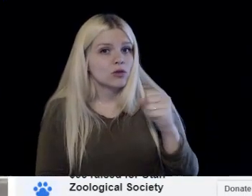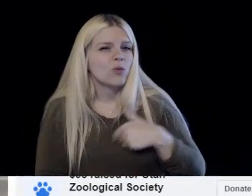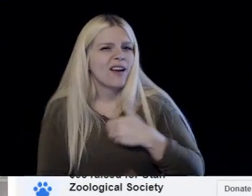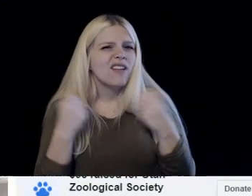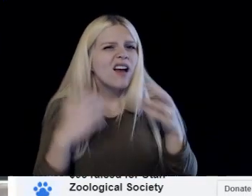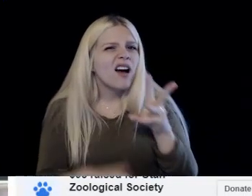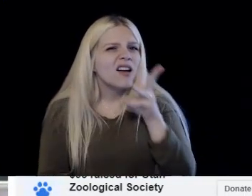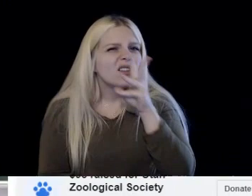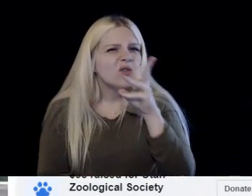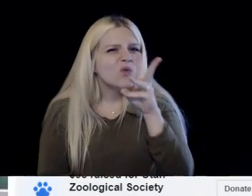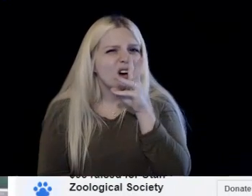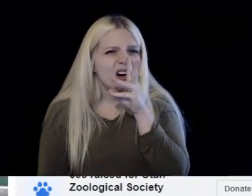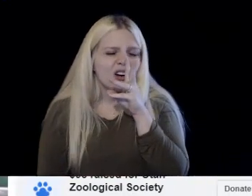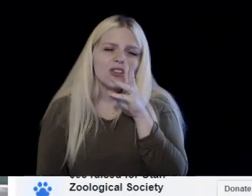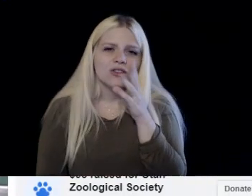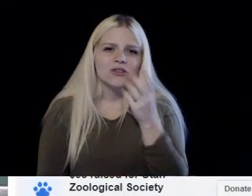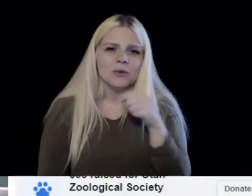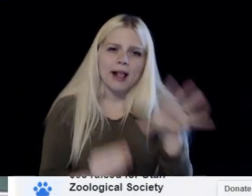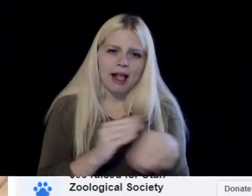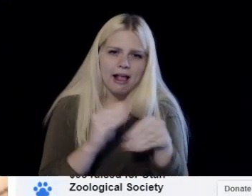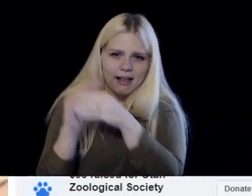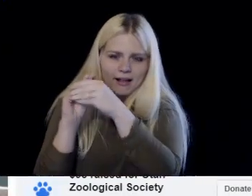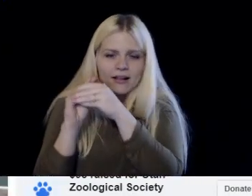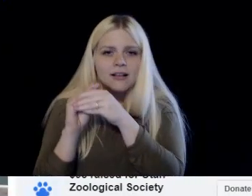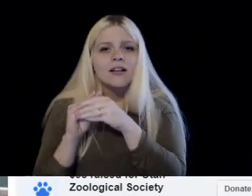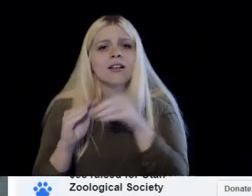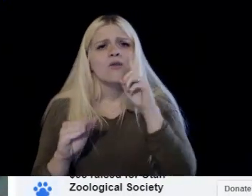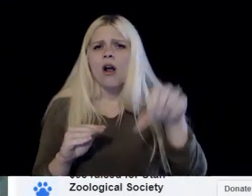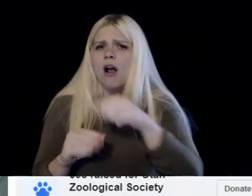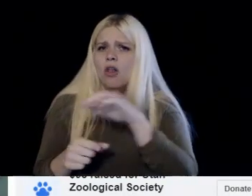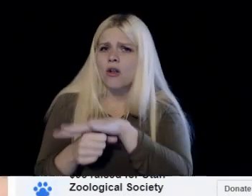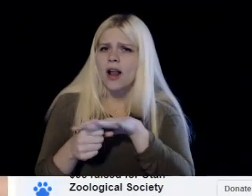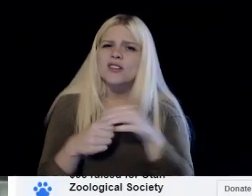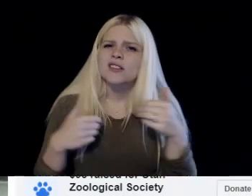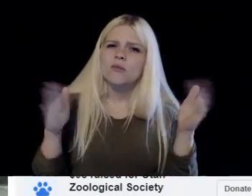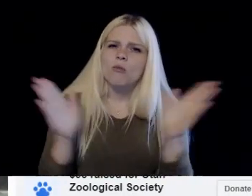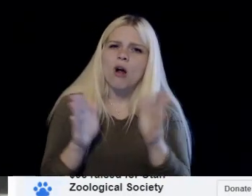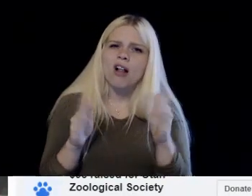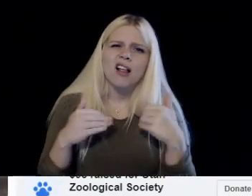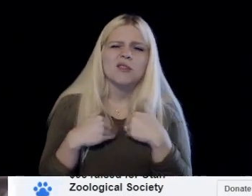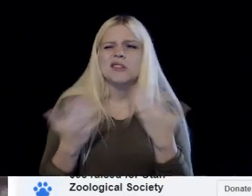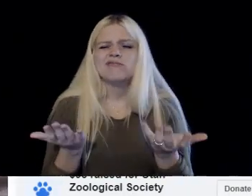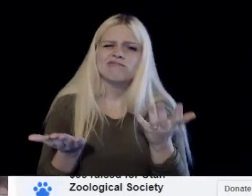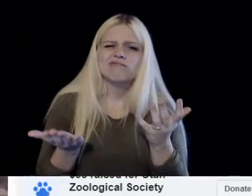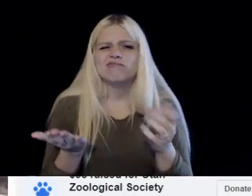like maybe the small animals. They don't maybe get these as often. In the summer, we might do this up to once a week.